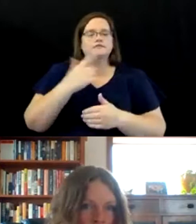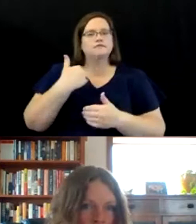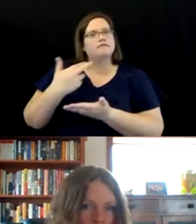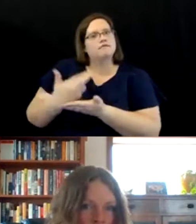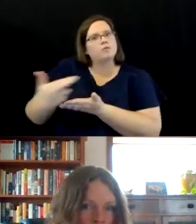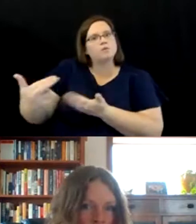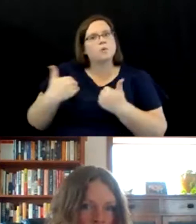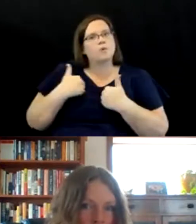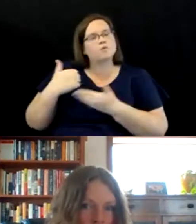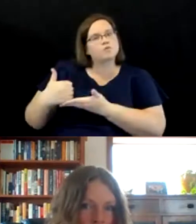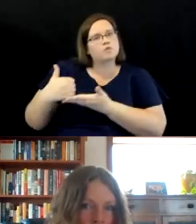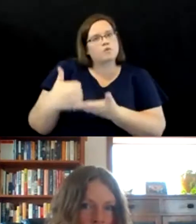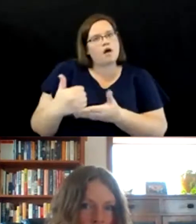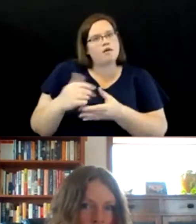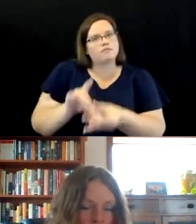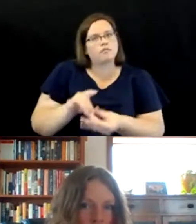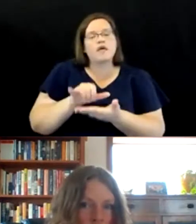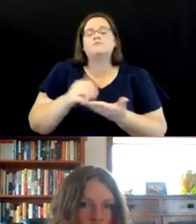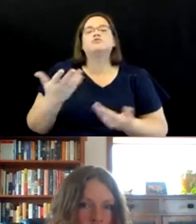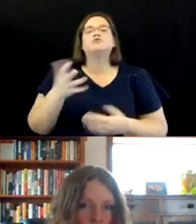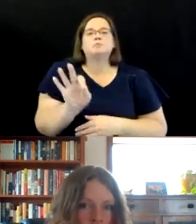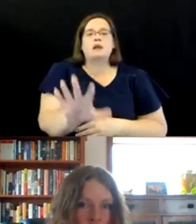to help with things like that. So I just wanted to put it out there. Thank you so much.